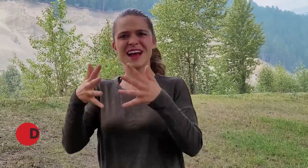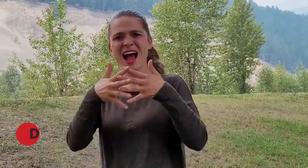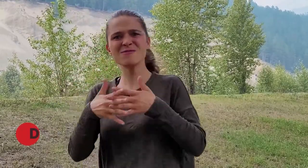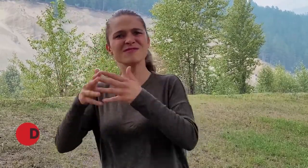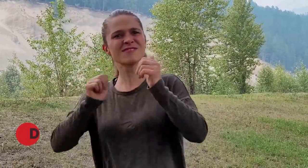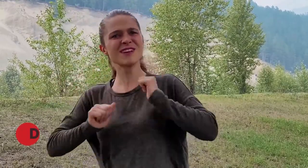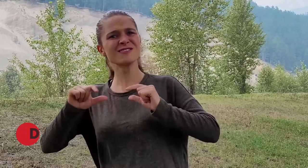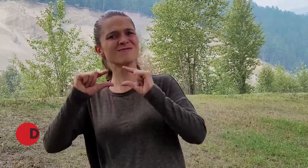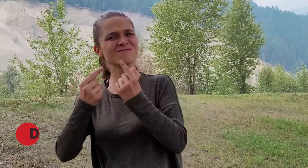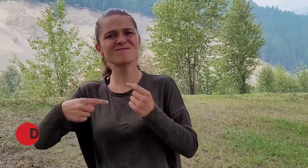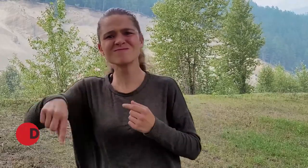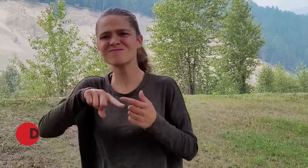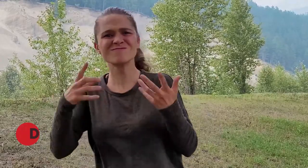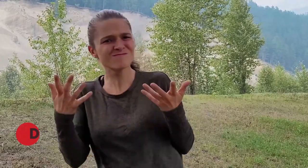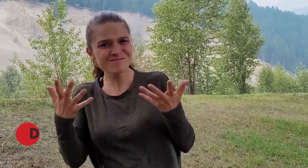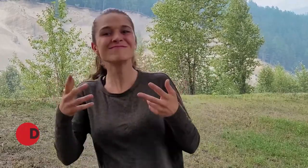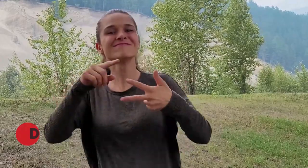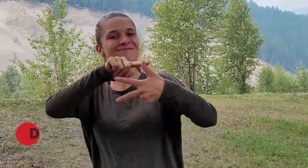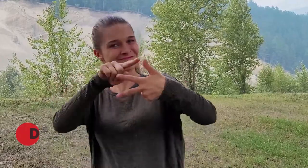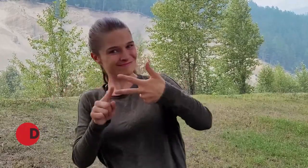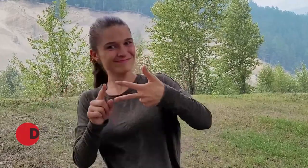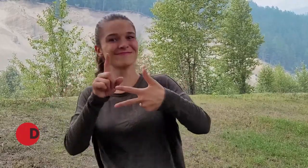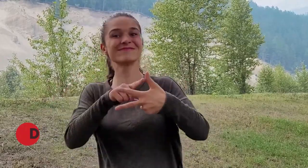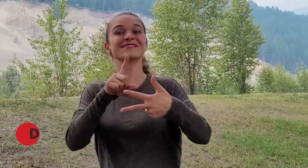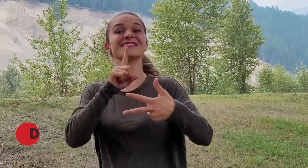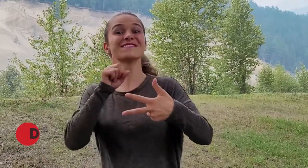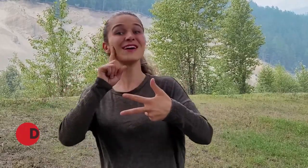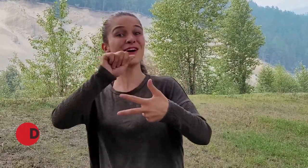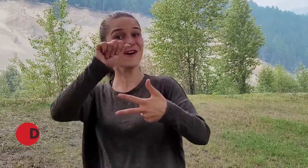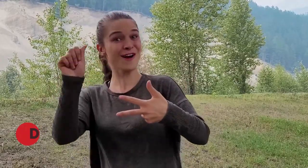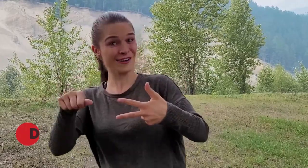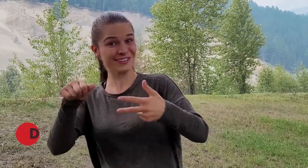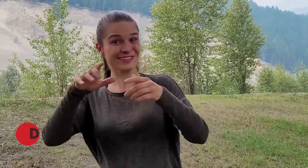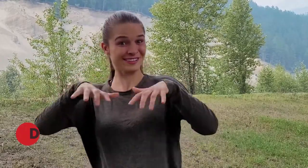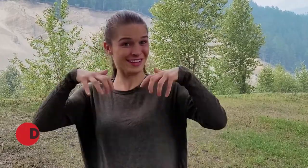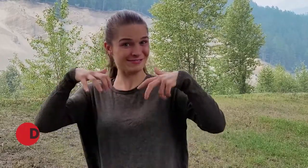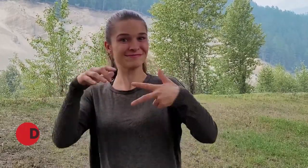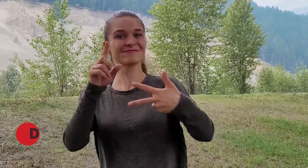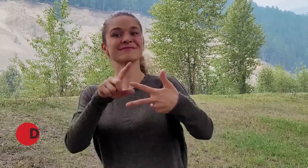The American theater groups were Deaf Austin Theatre,